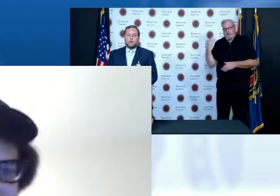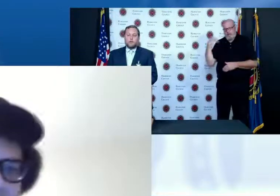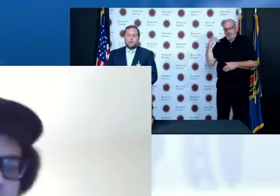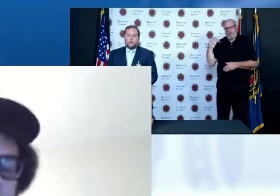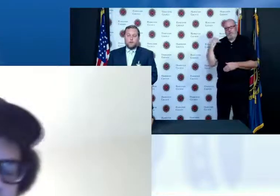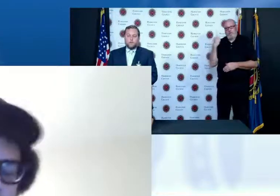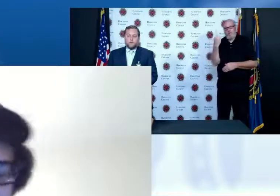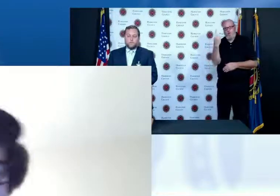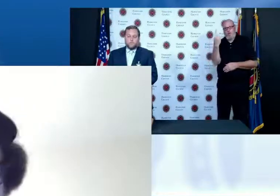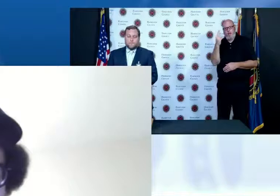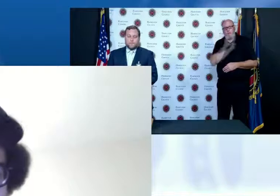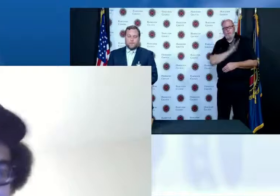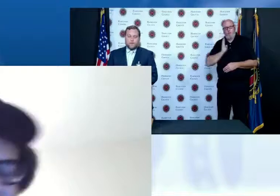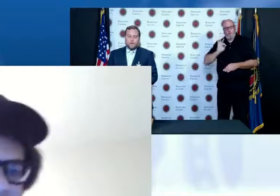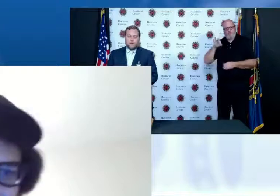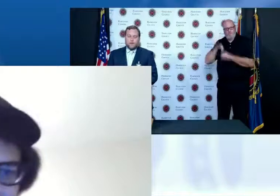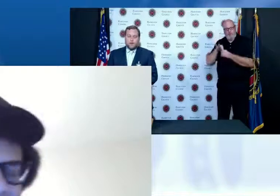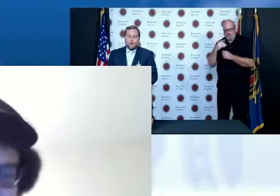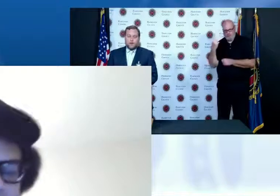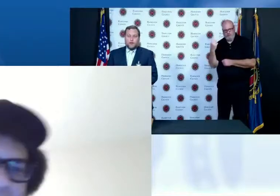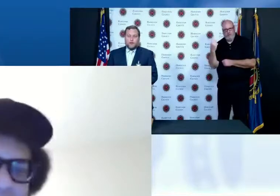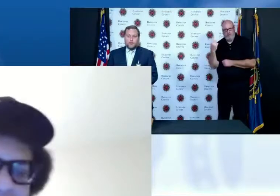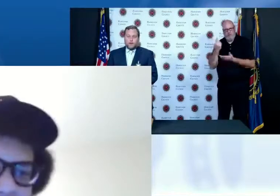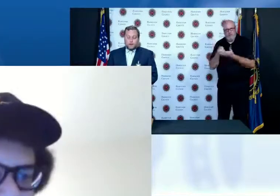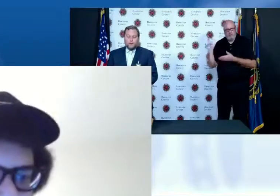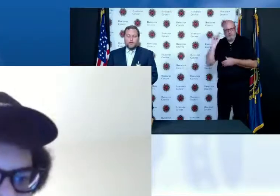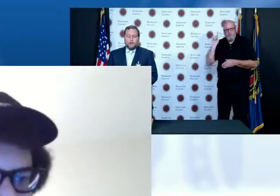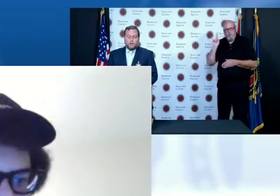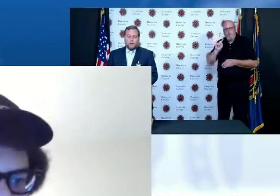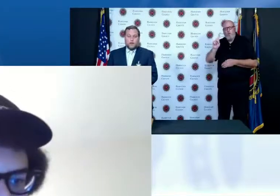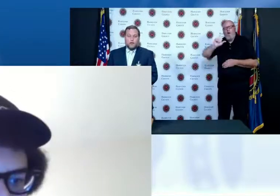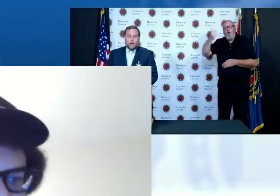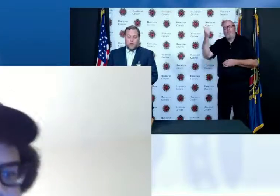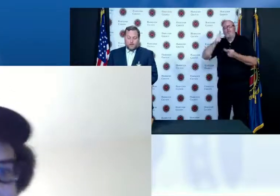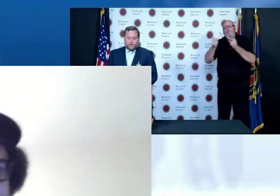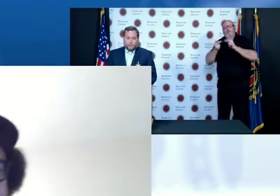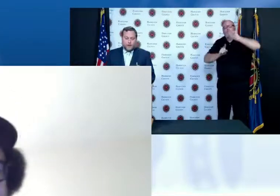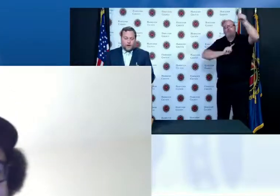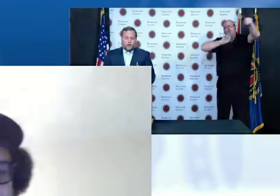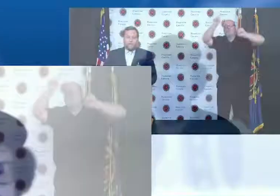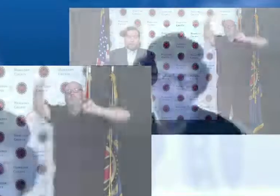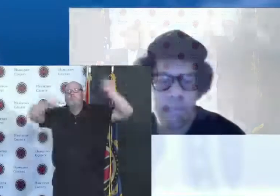seeing and where are those locations I just wanted that for record this week all of the Board of